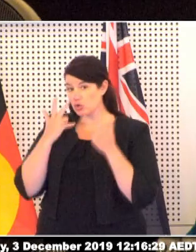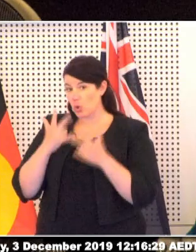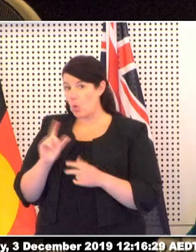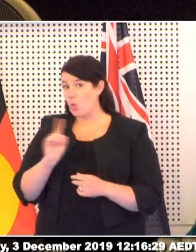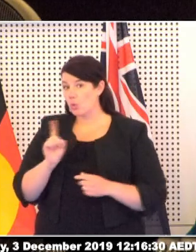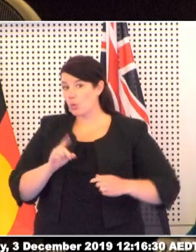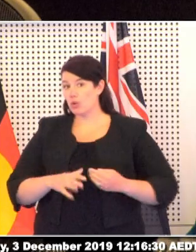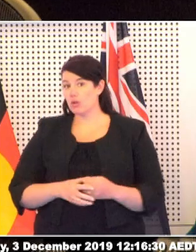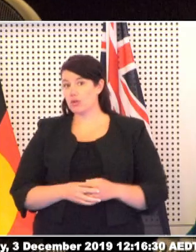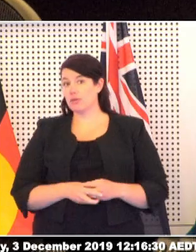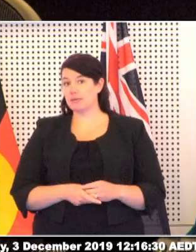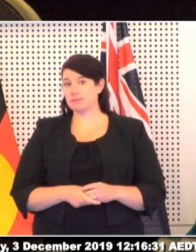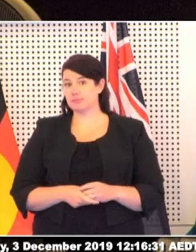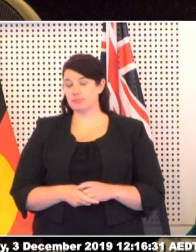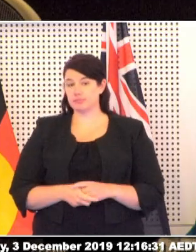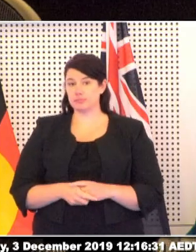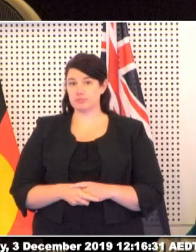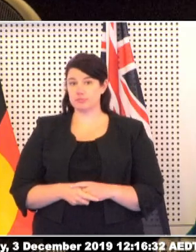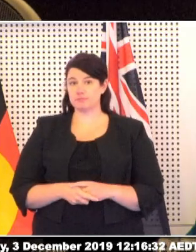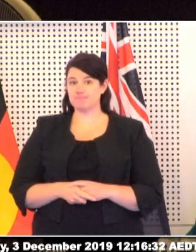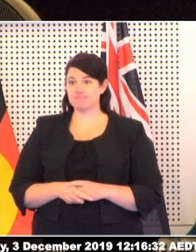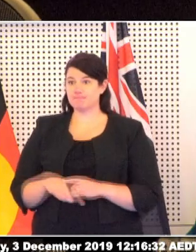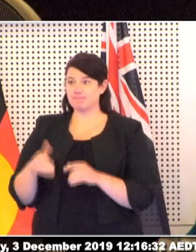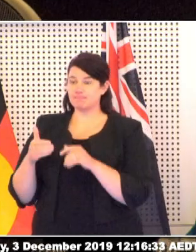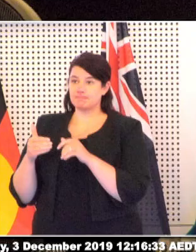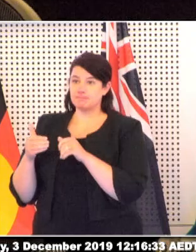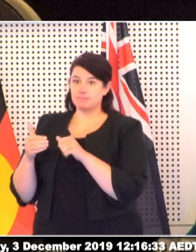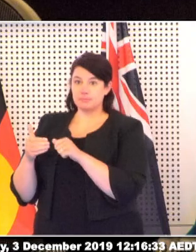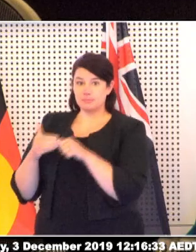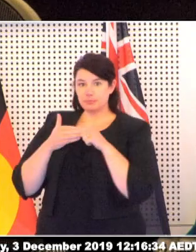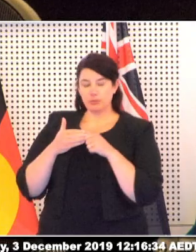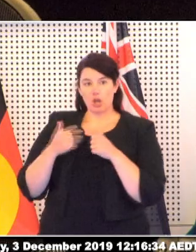Well, I’m a bit wary about finding a remedy.